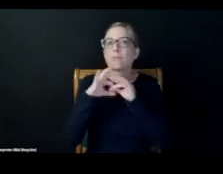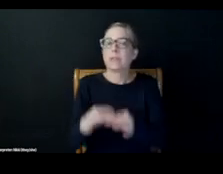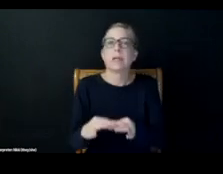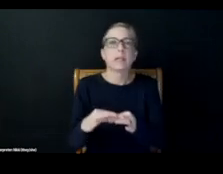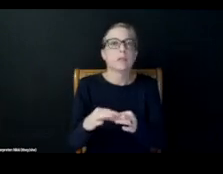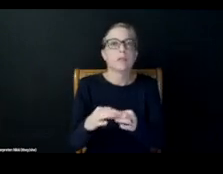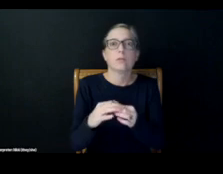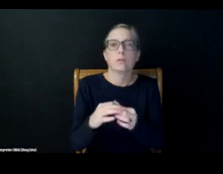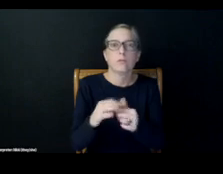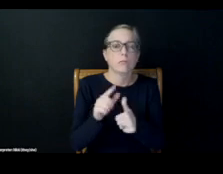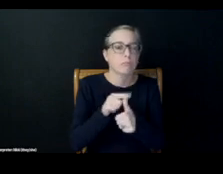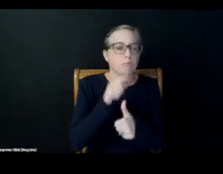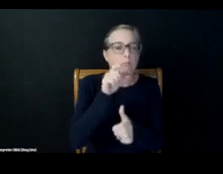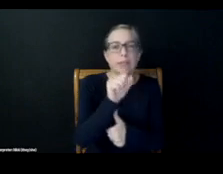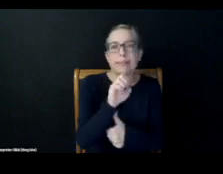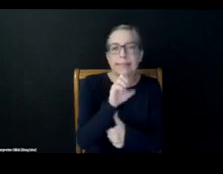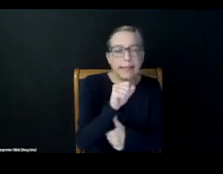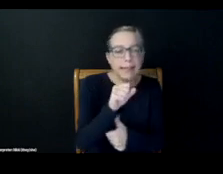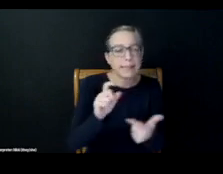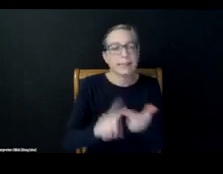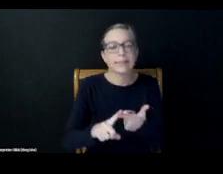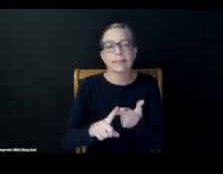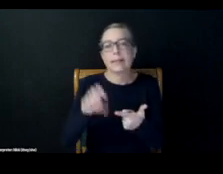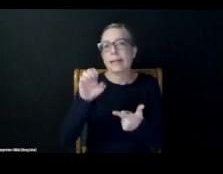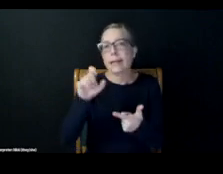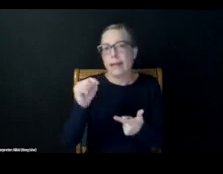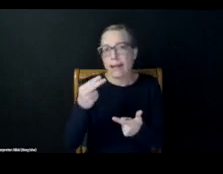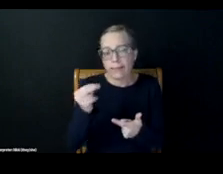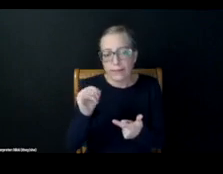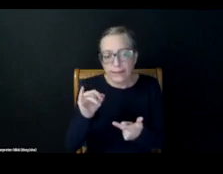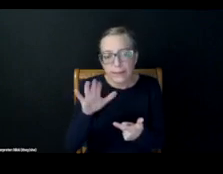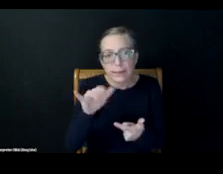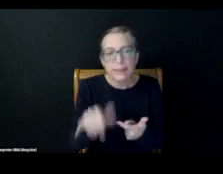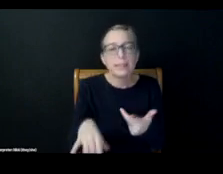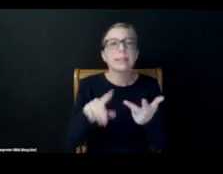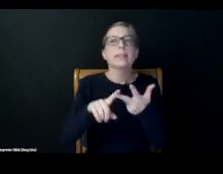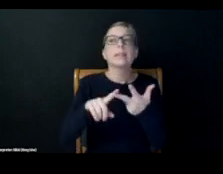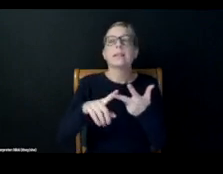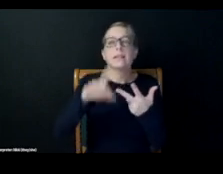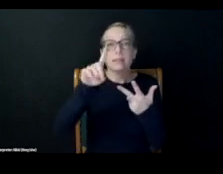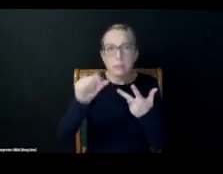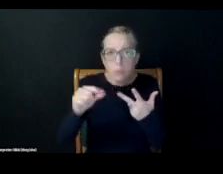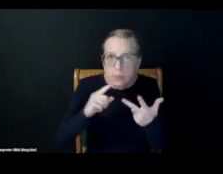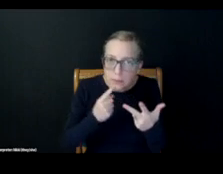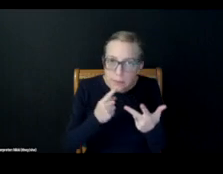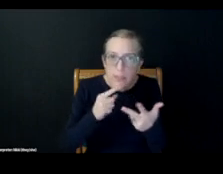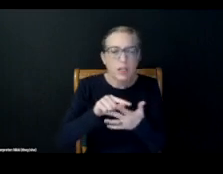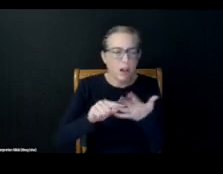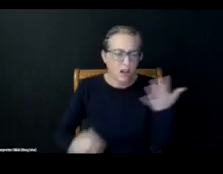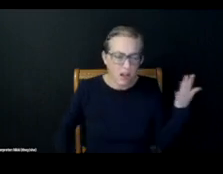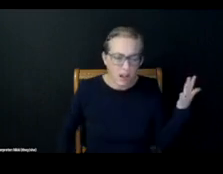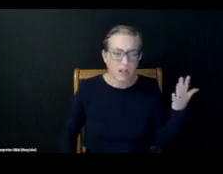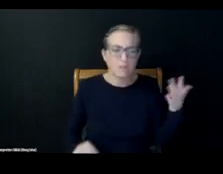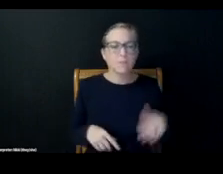disability severity, et cetera. I feel I've been talking a lot, but here is the key of